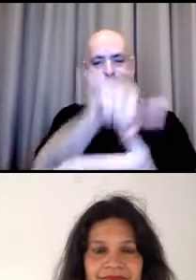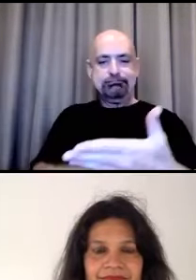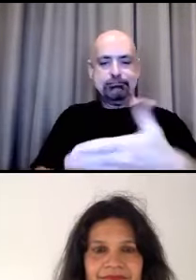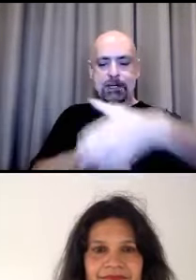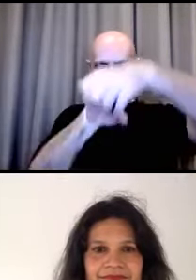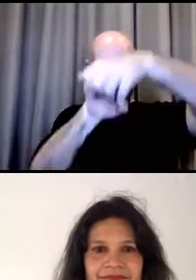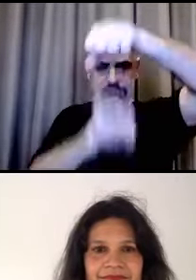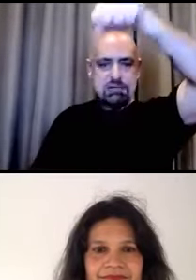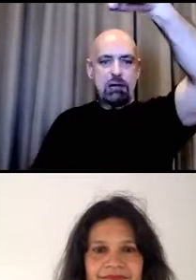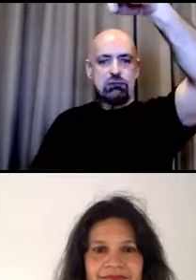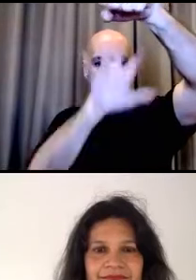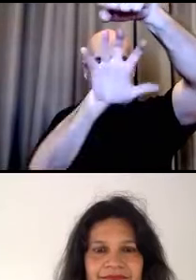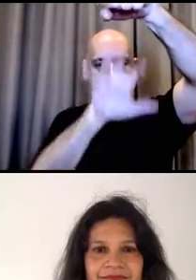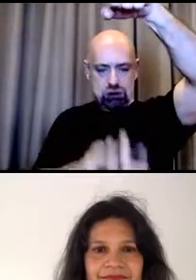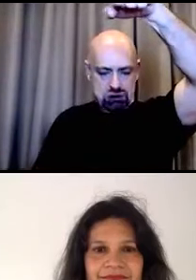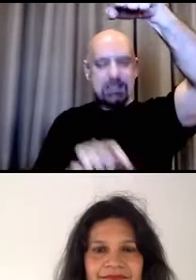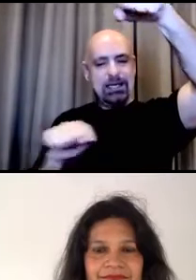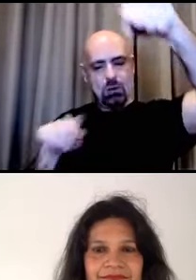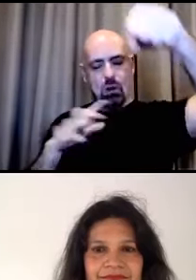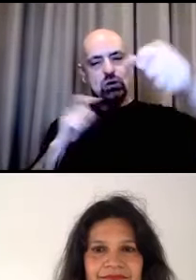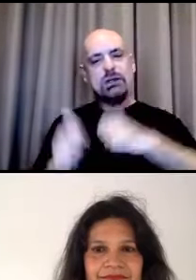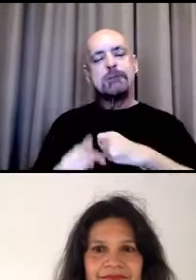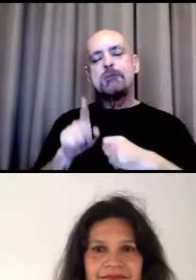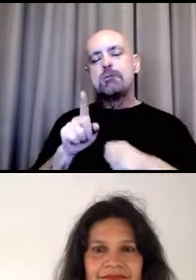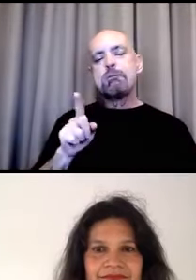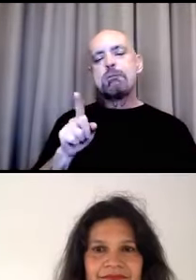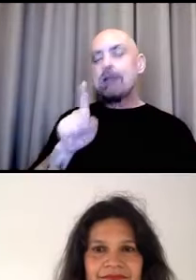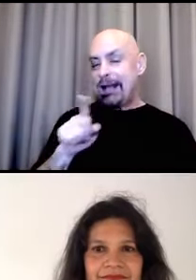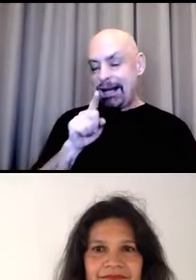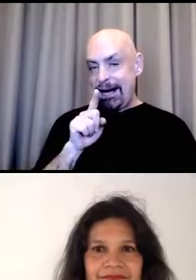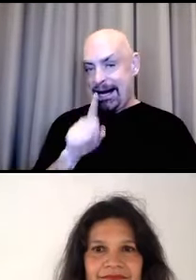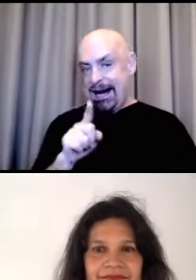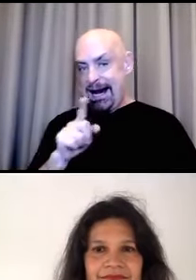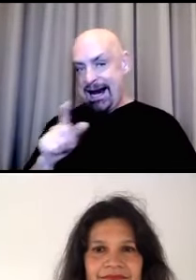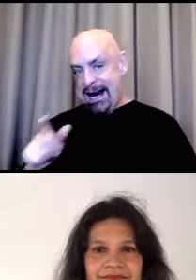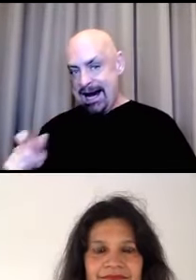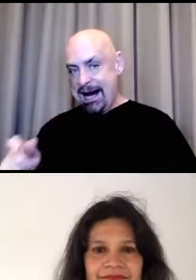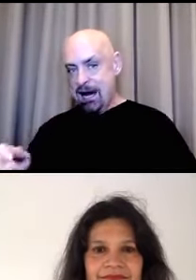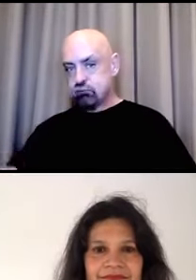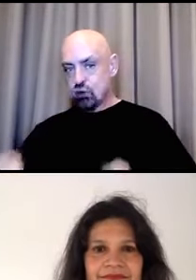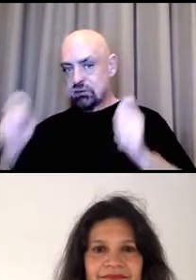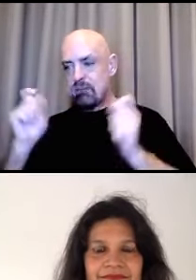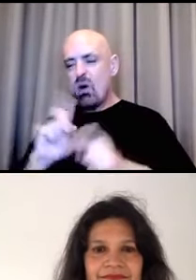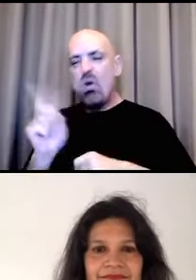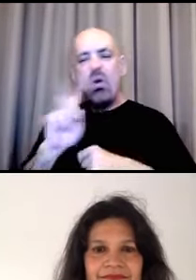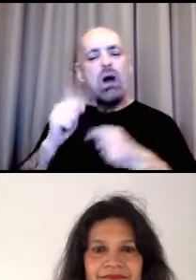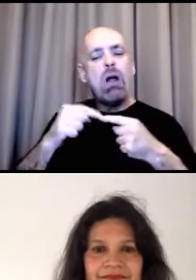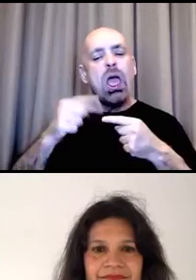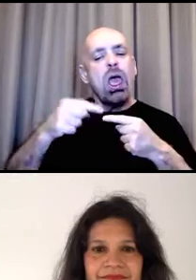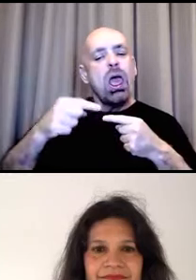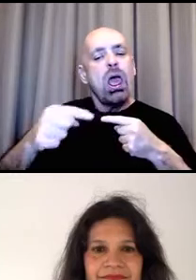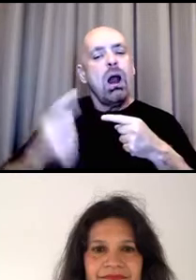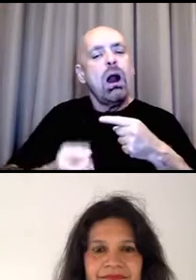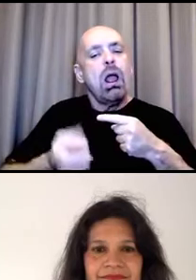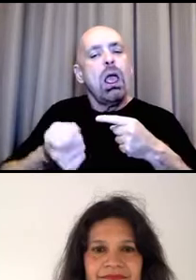Wollstonecraft was hopping mad if I may use that expression about the American Revolution did not